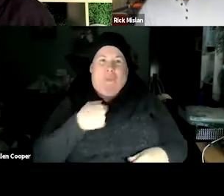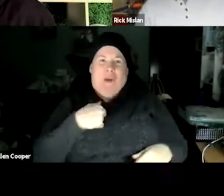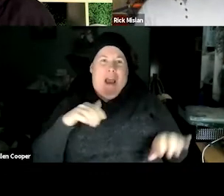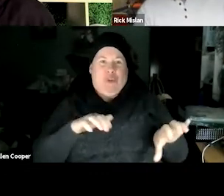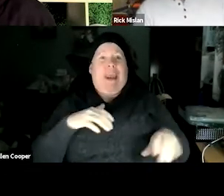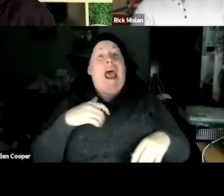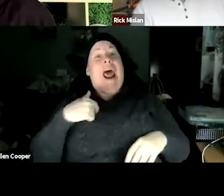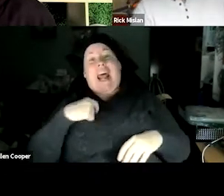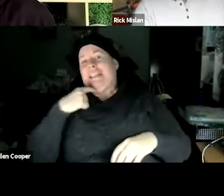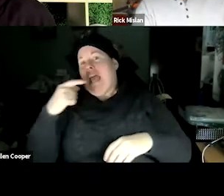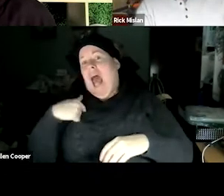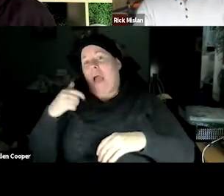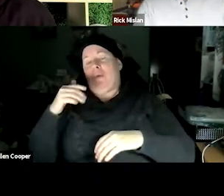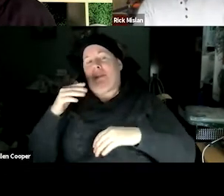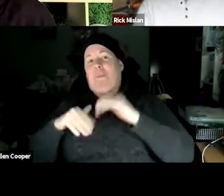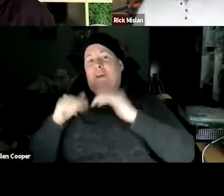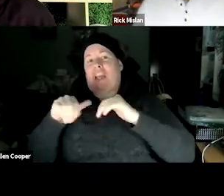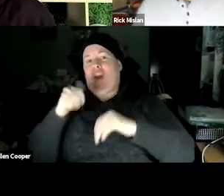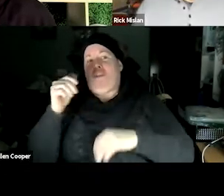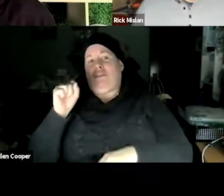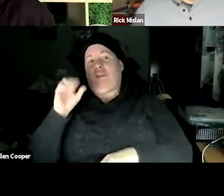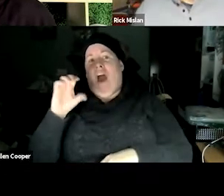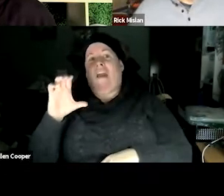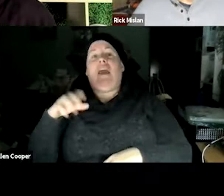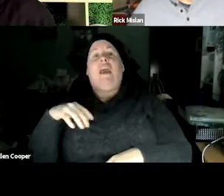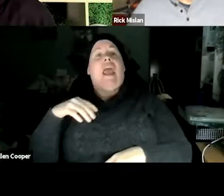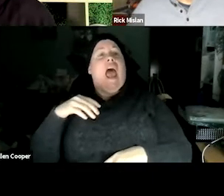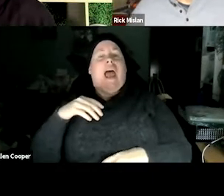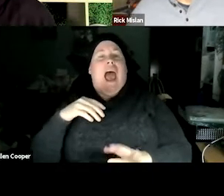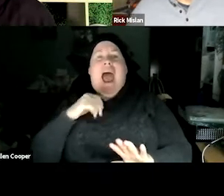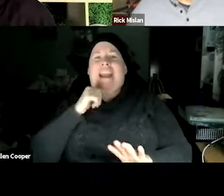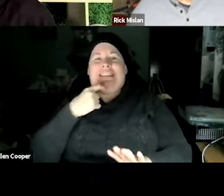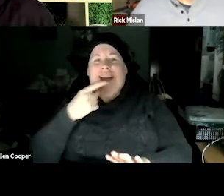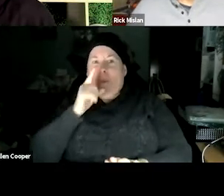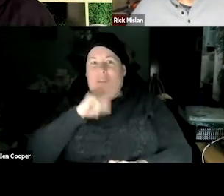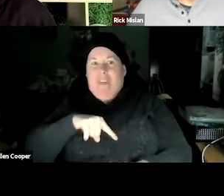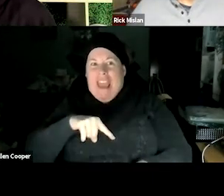building another sock and I just didn't tell them it's gonna be a fake sock and